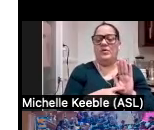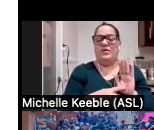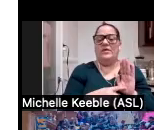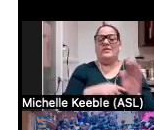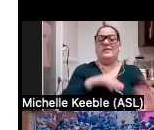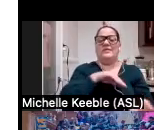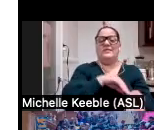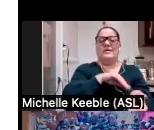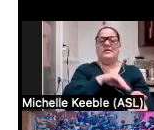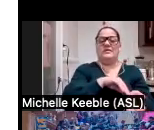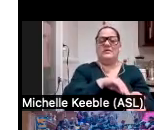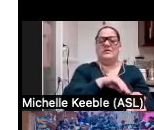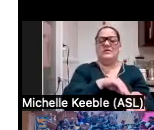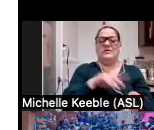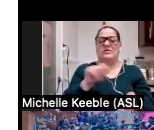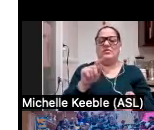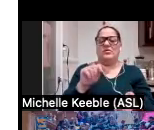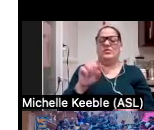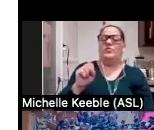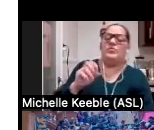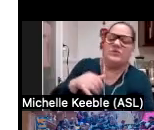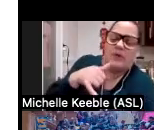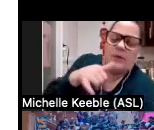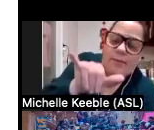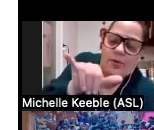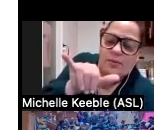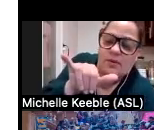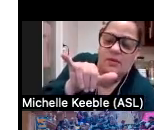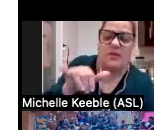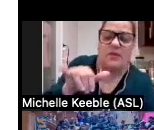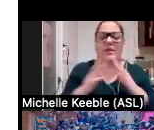office, which is our permanent exhibition, as well as our multi-purpose room, which we will